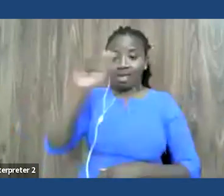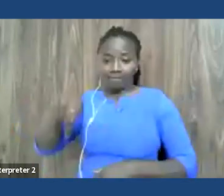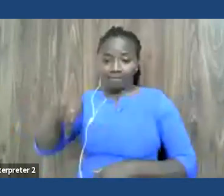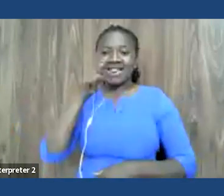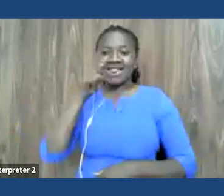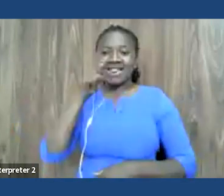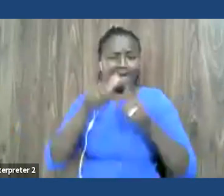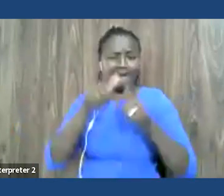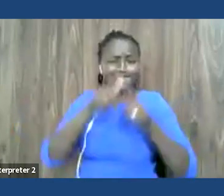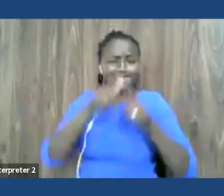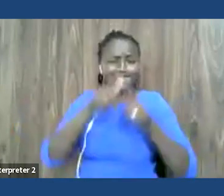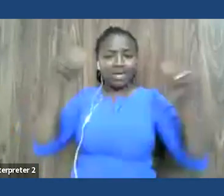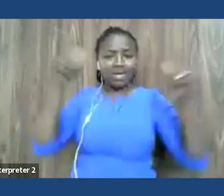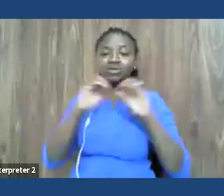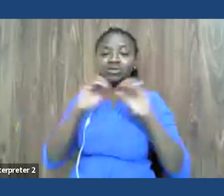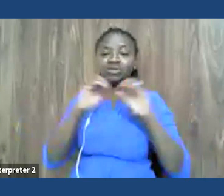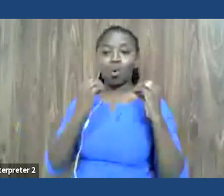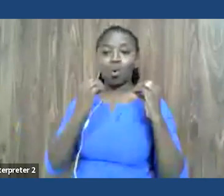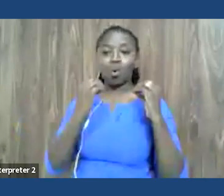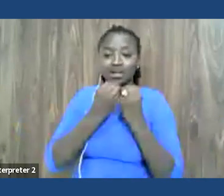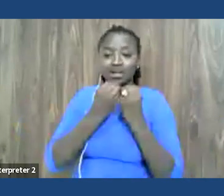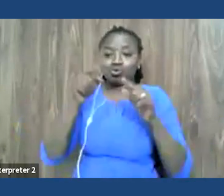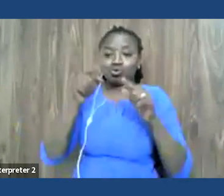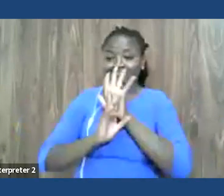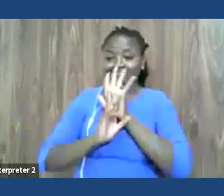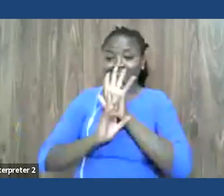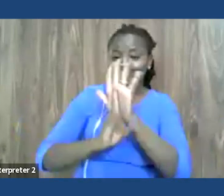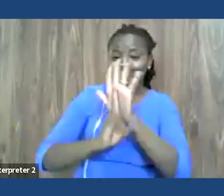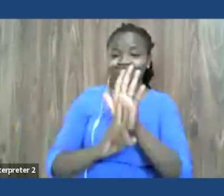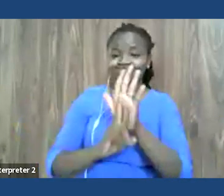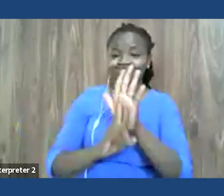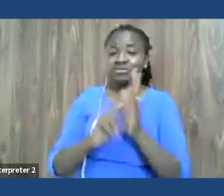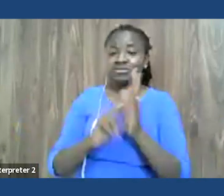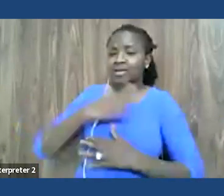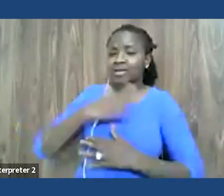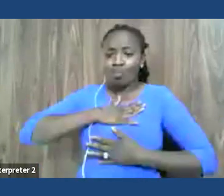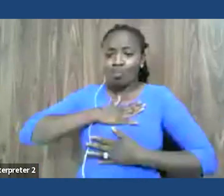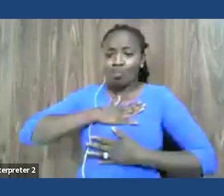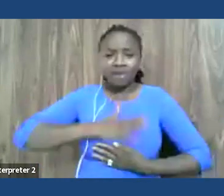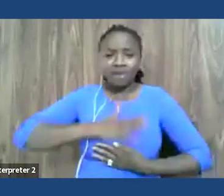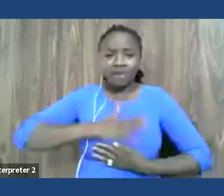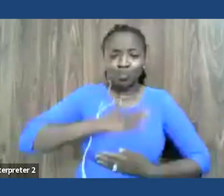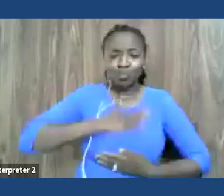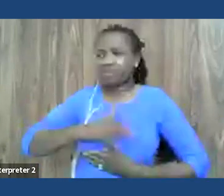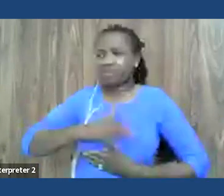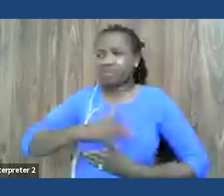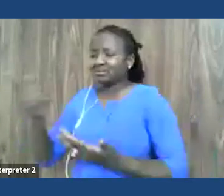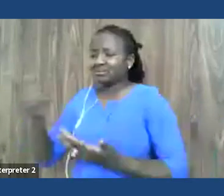in the world representing the wishes of the people who are older.